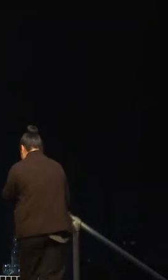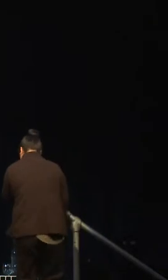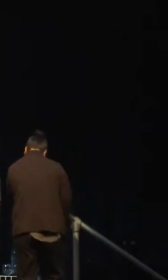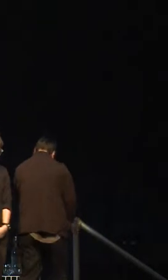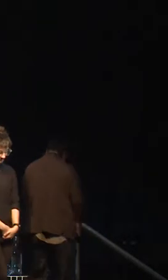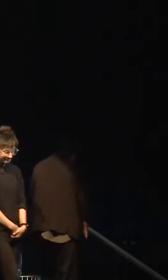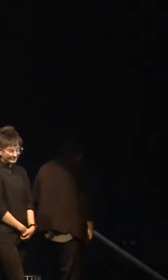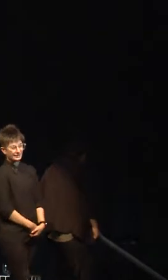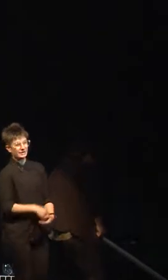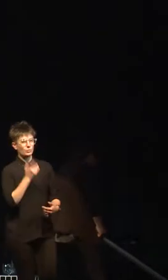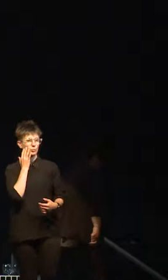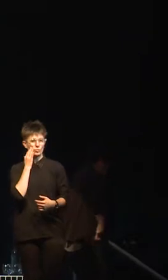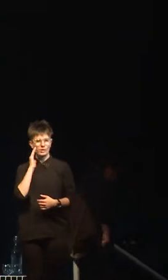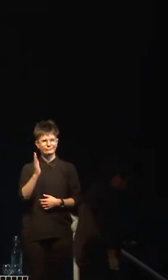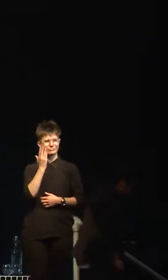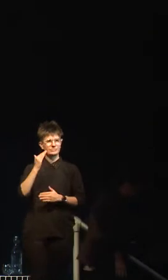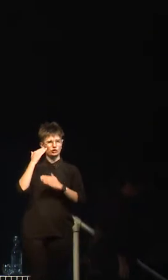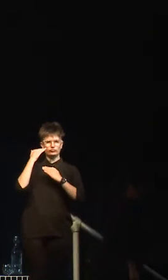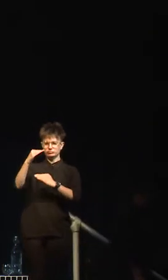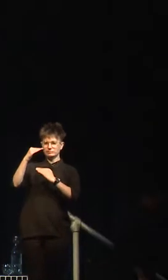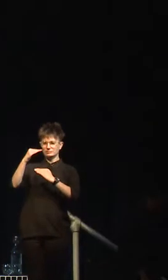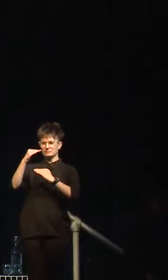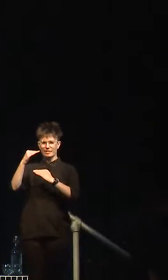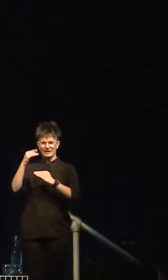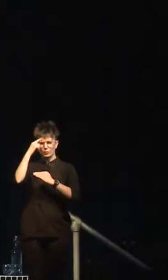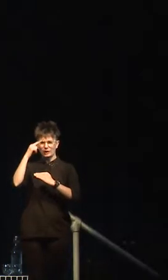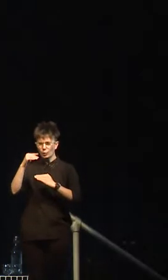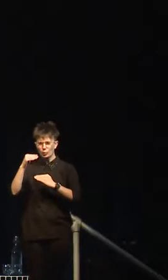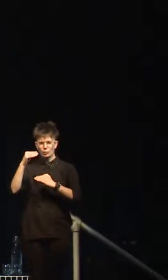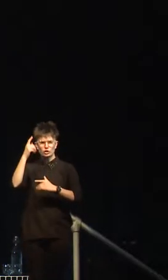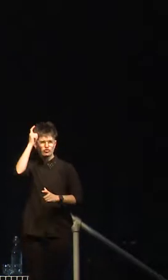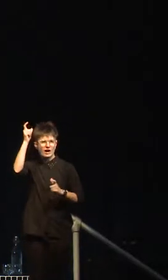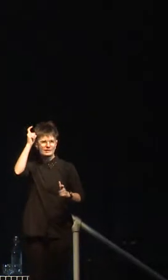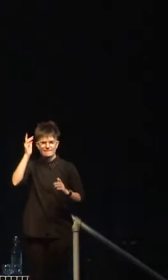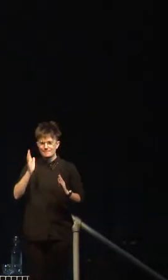constraint then you have to innovate then you've got to get creative. And one of the